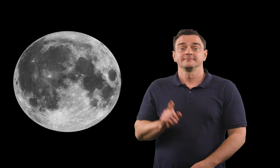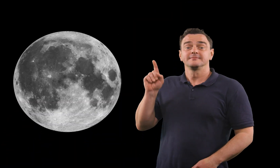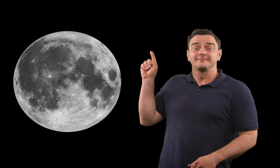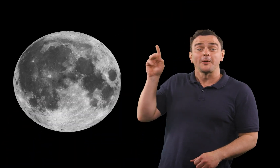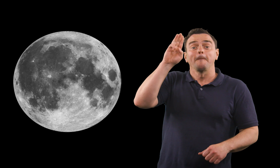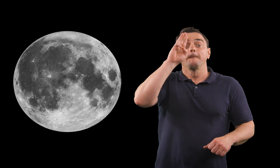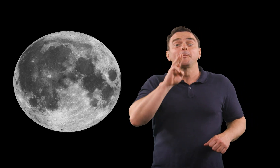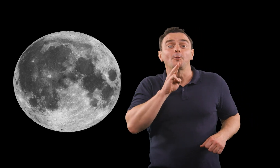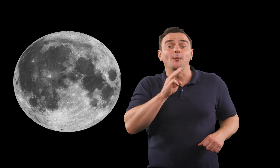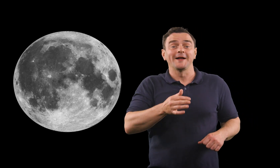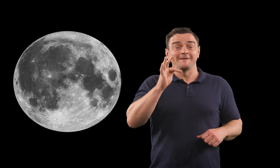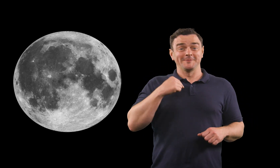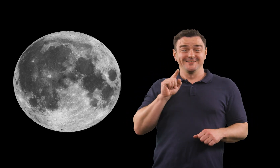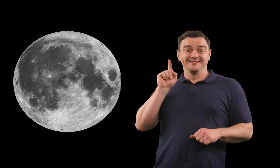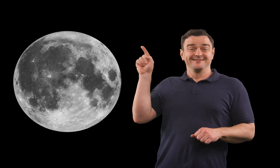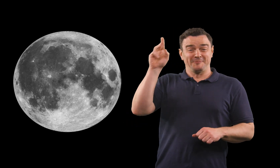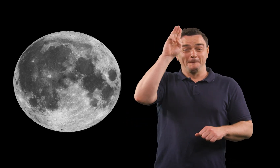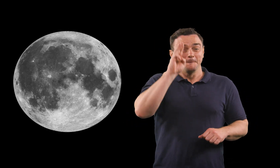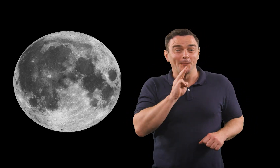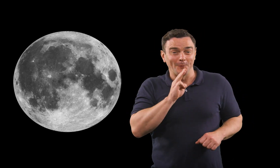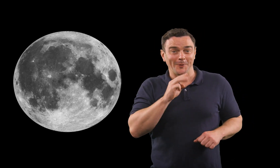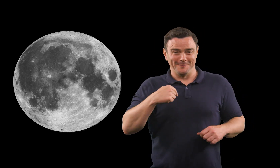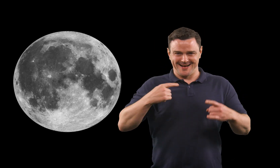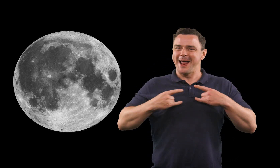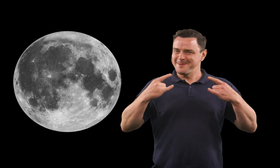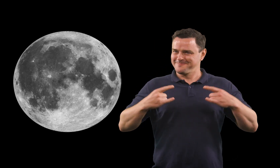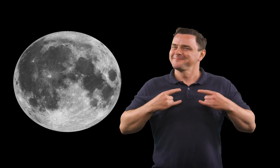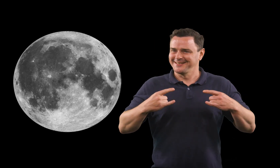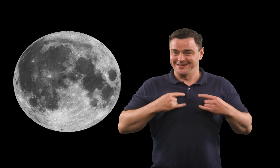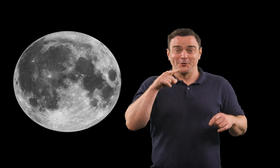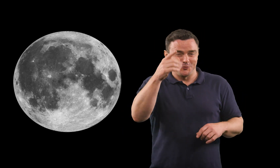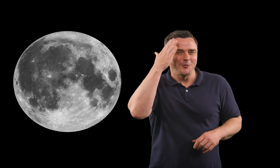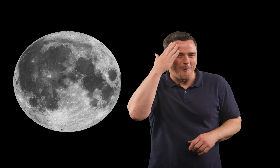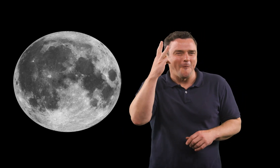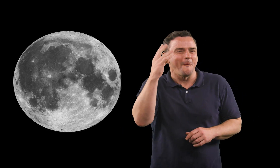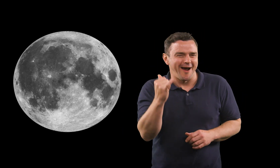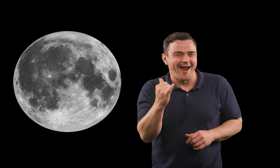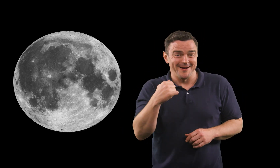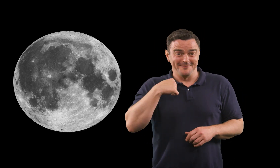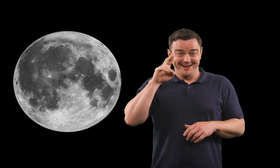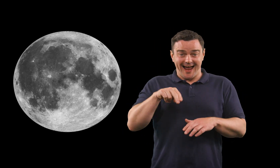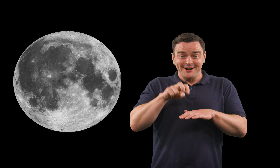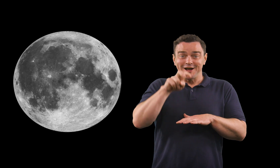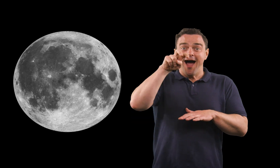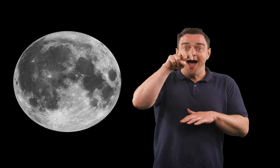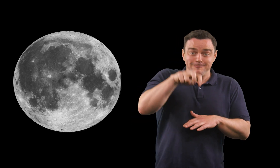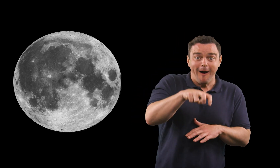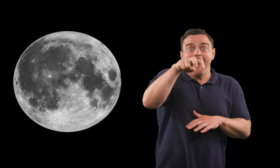But if I travelled to the moon here, I'd be happy. And you know why? Because I could jump and leap and bound around the surface